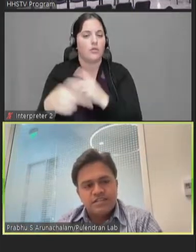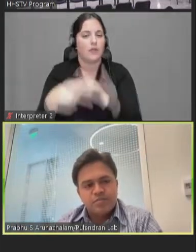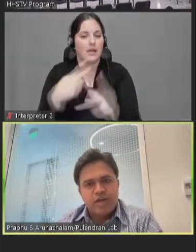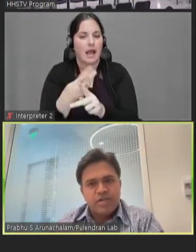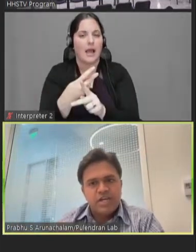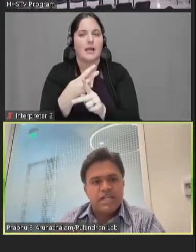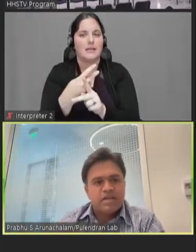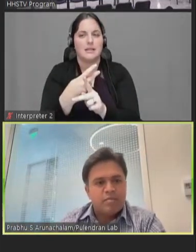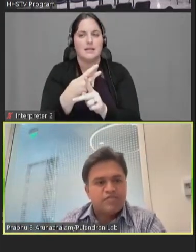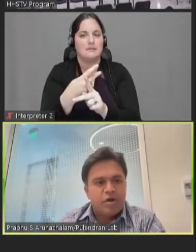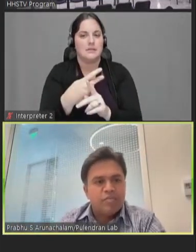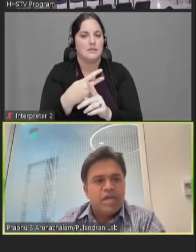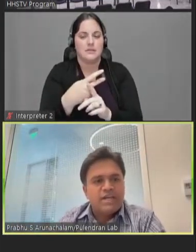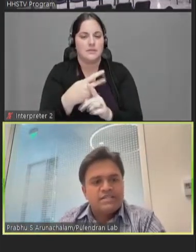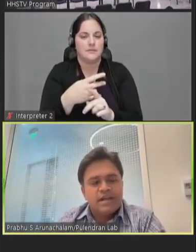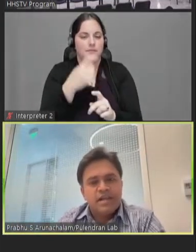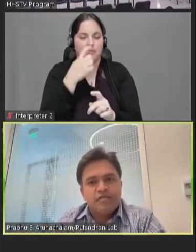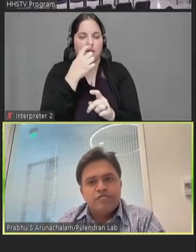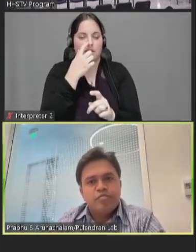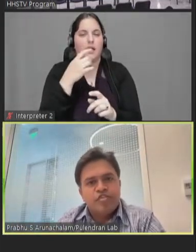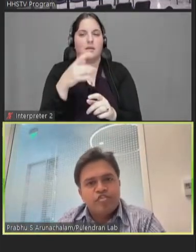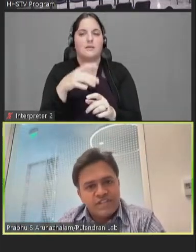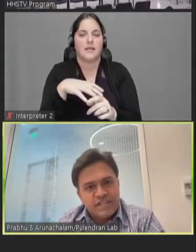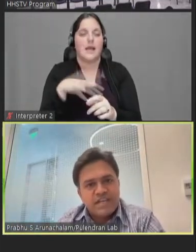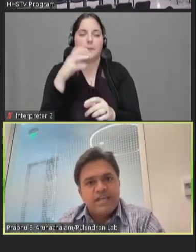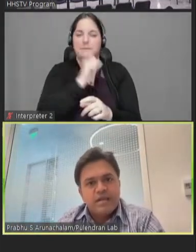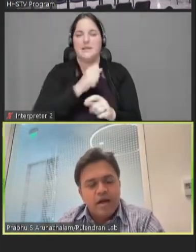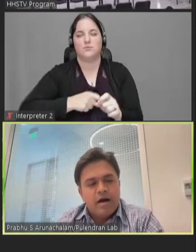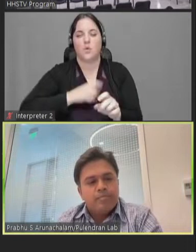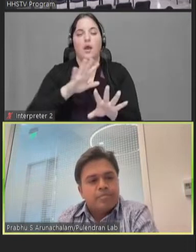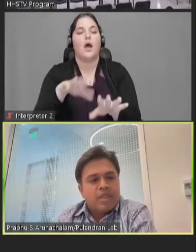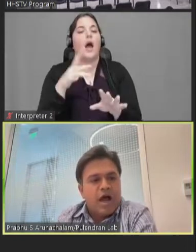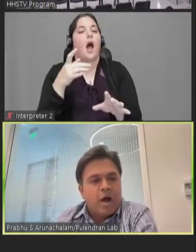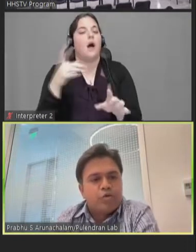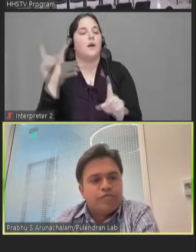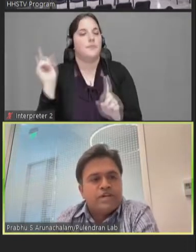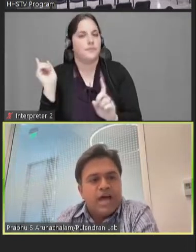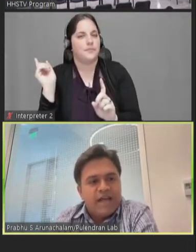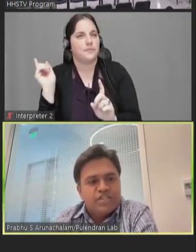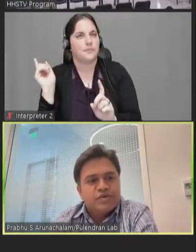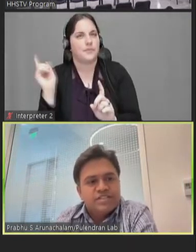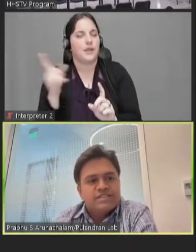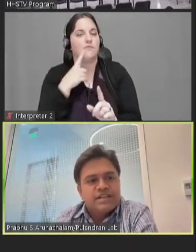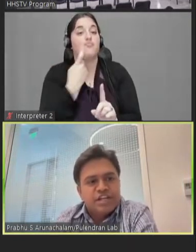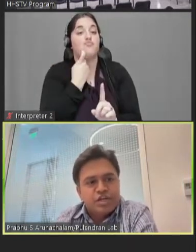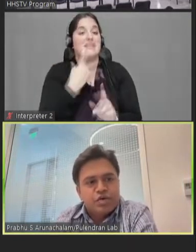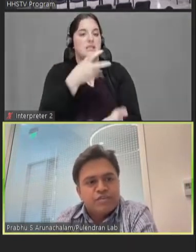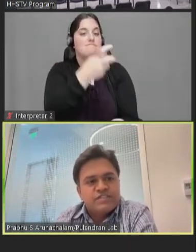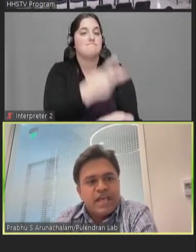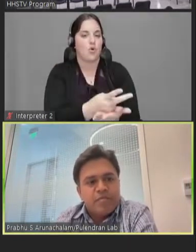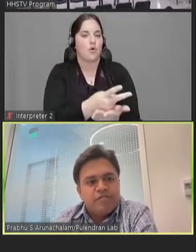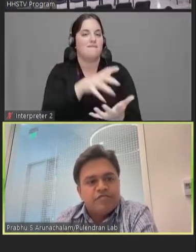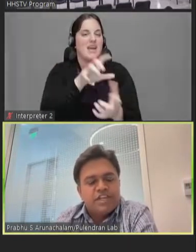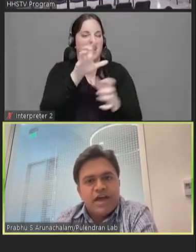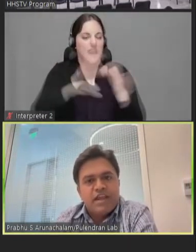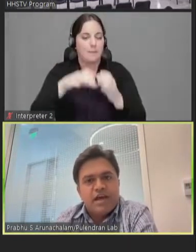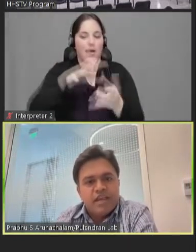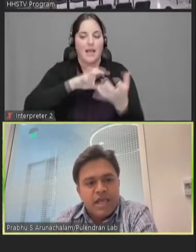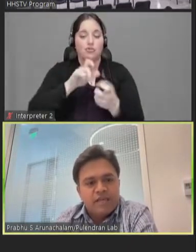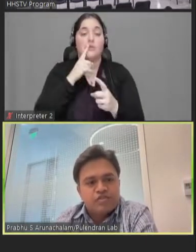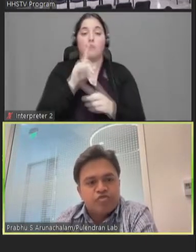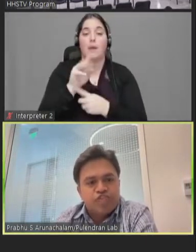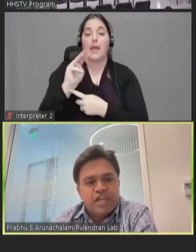This primarily comes from the study of recently approved adjuvants that includes MF 59 and AS03.